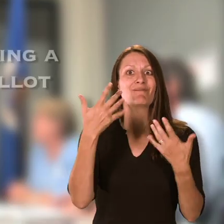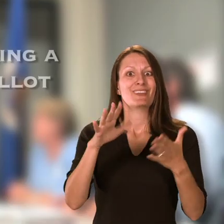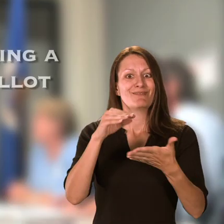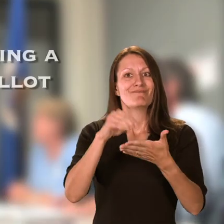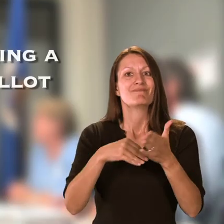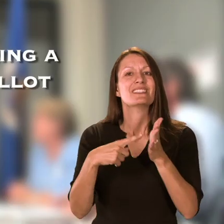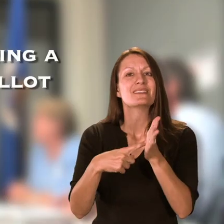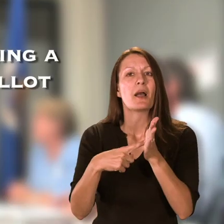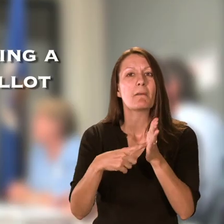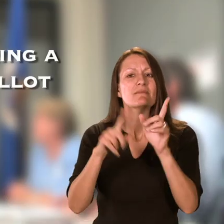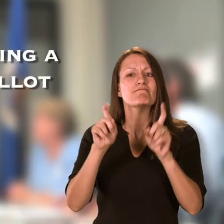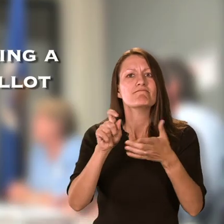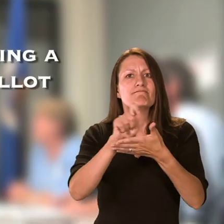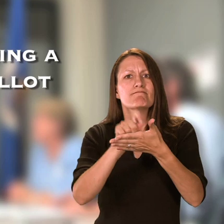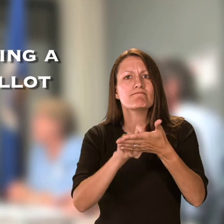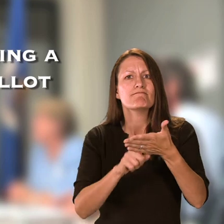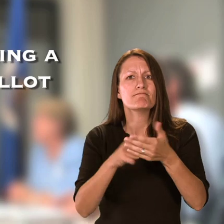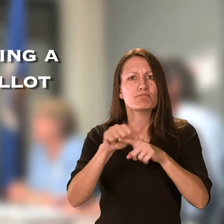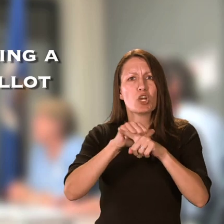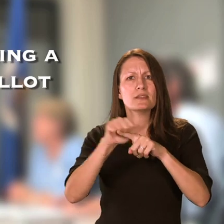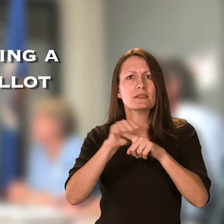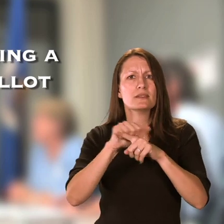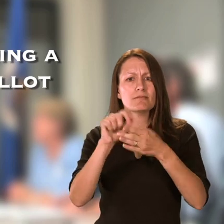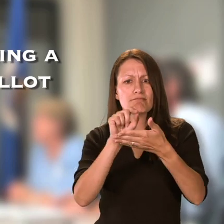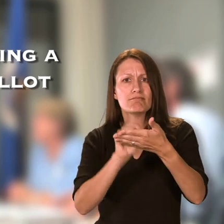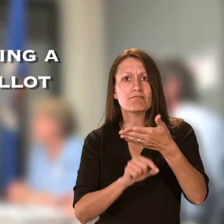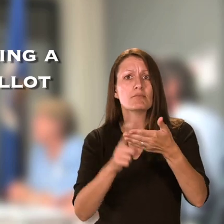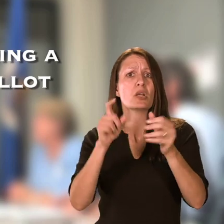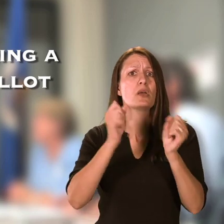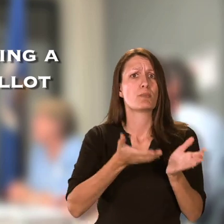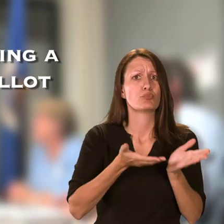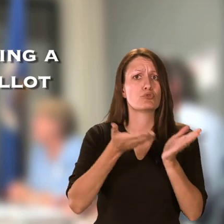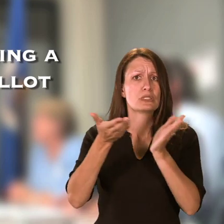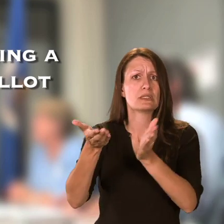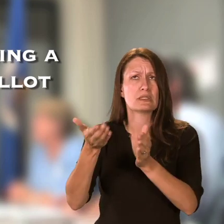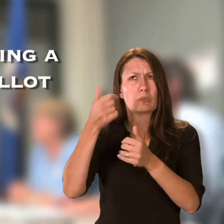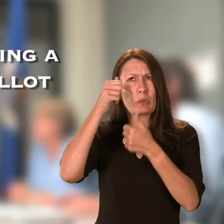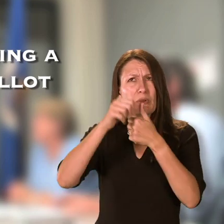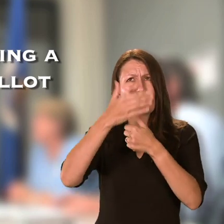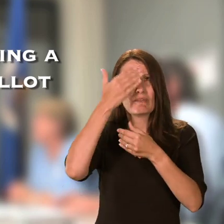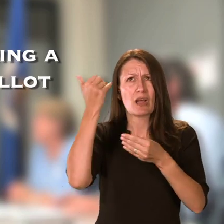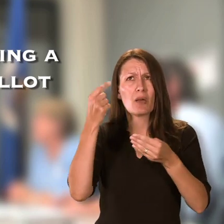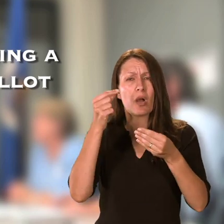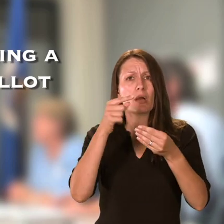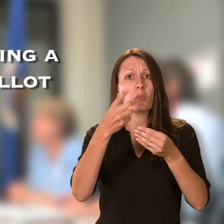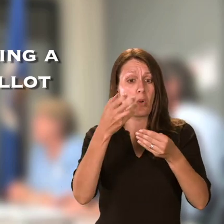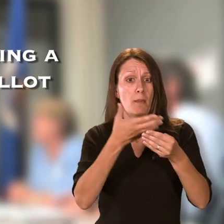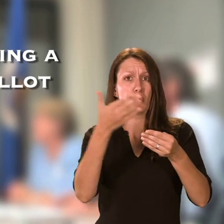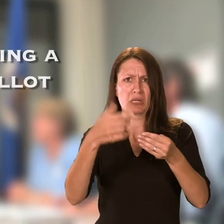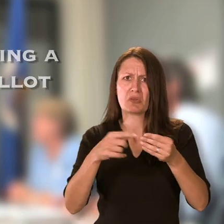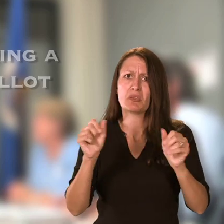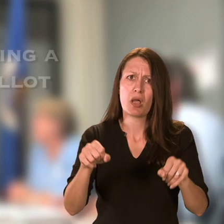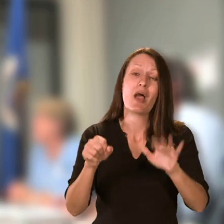You can bring your sample ballot along with you if you want to remember your choices.